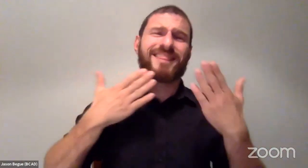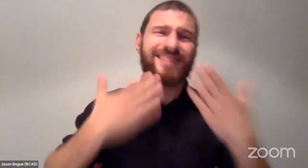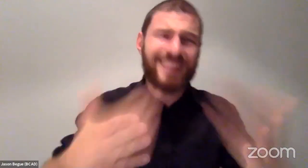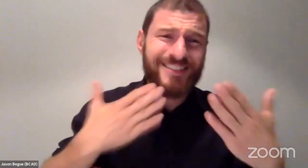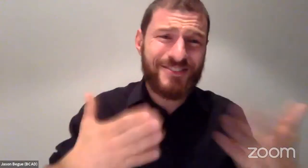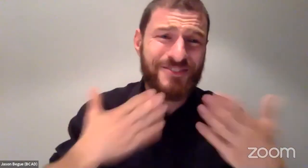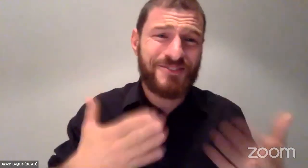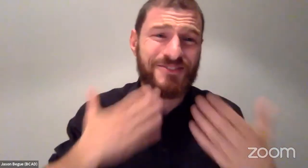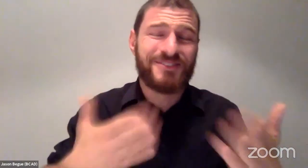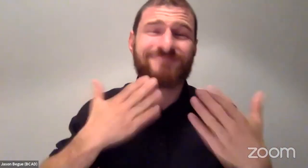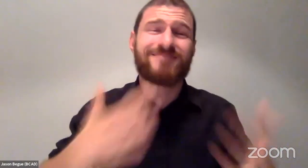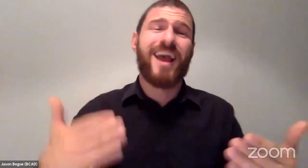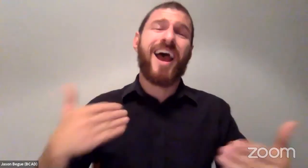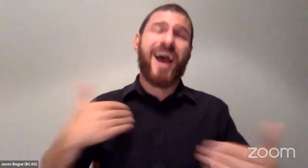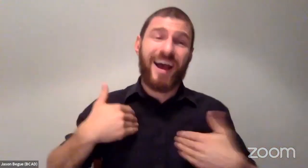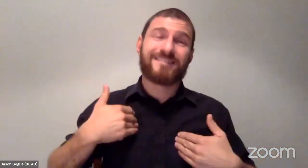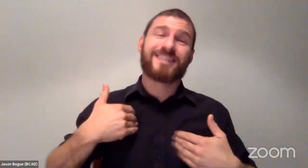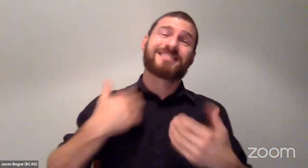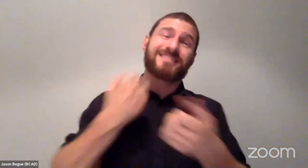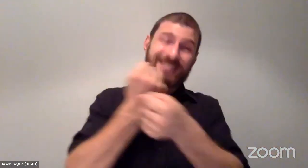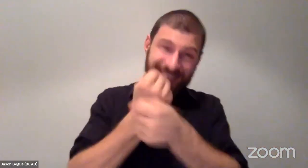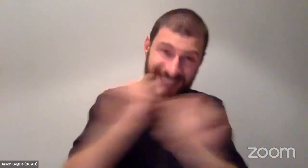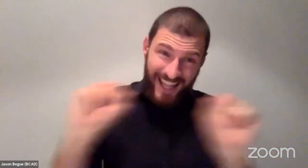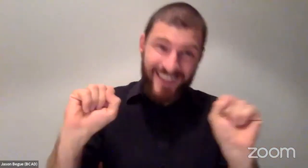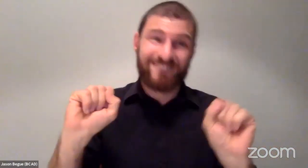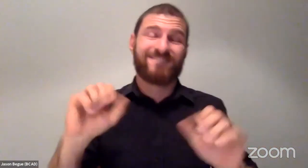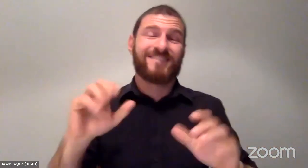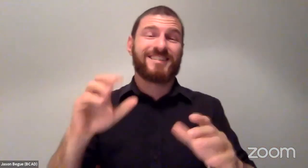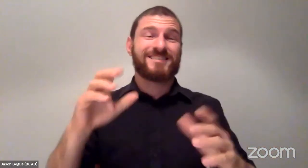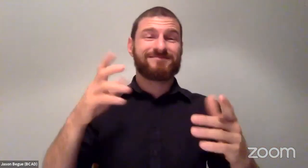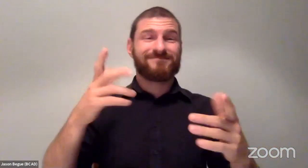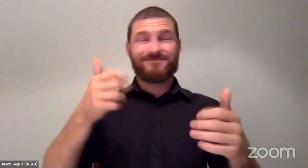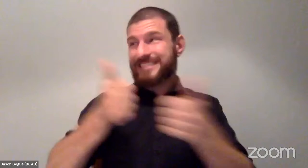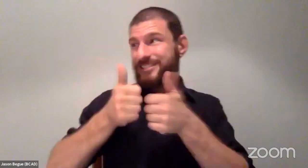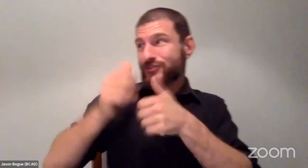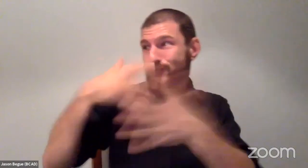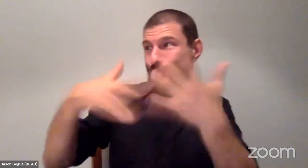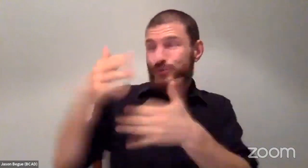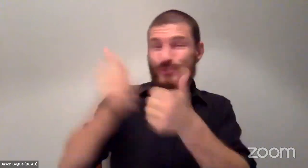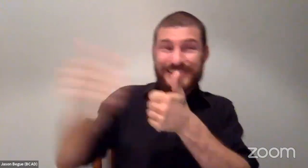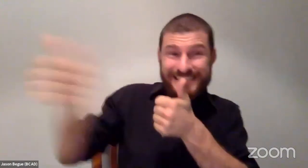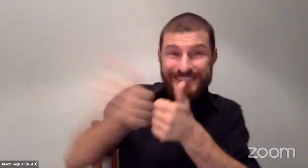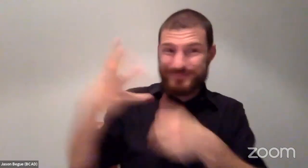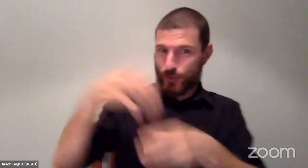evening's program has concluded and thank you so much for joining us. Stay safe, have